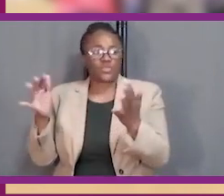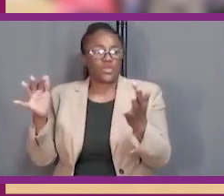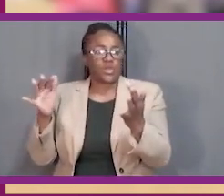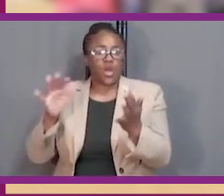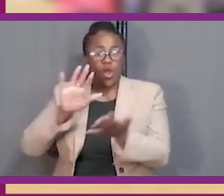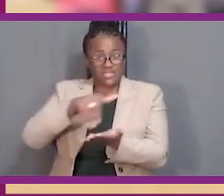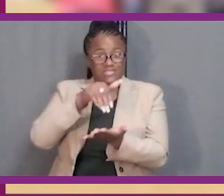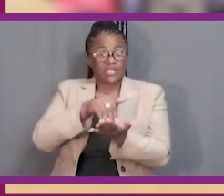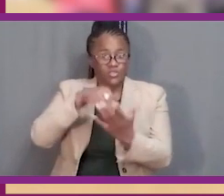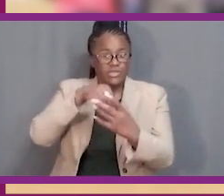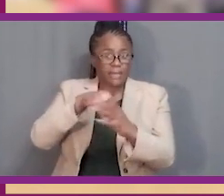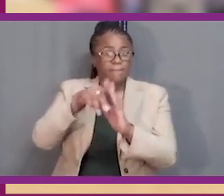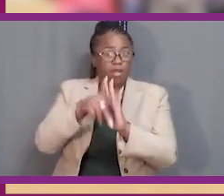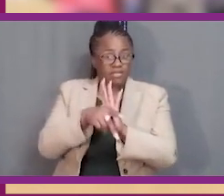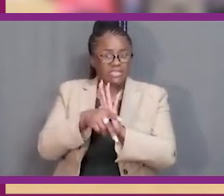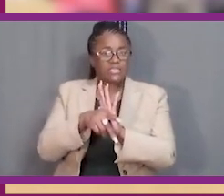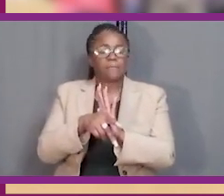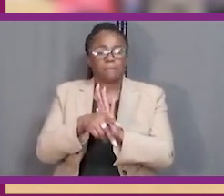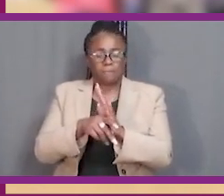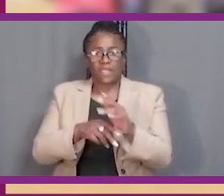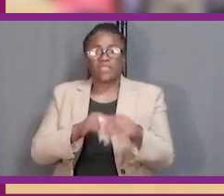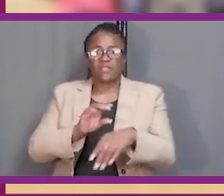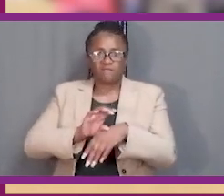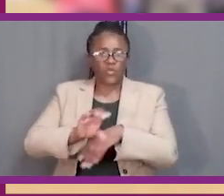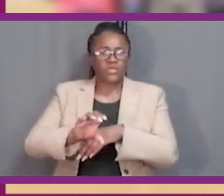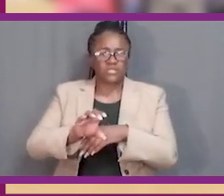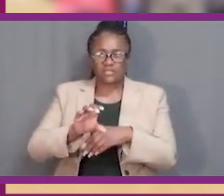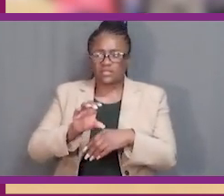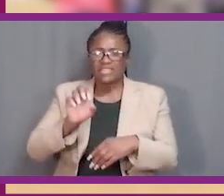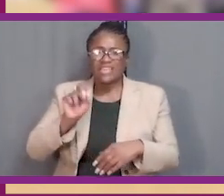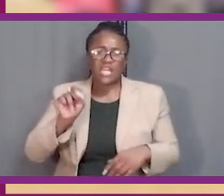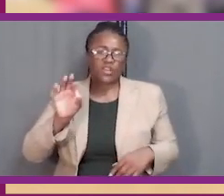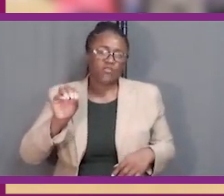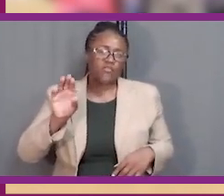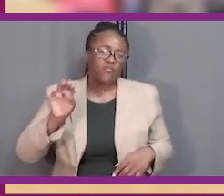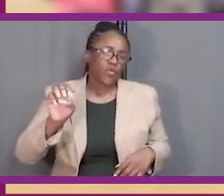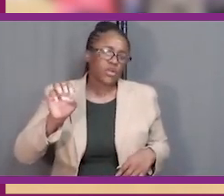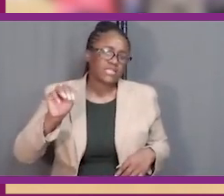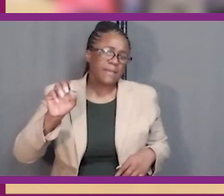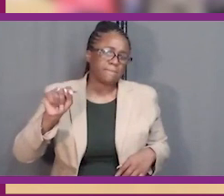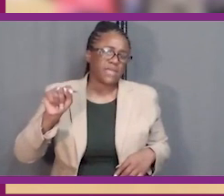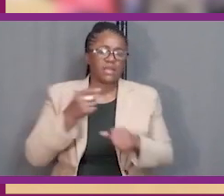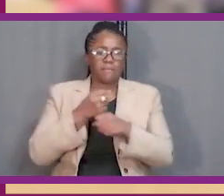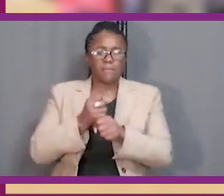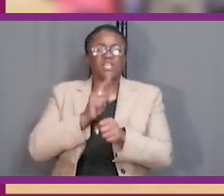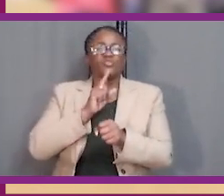there. If there are policies that really does the same or that respects the rights of person with